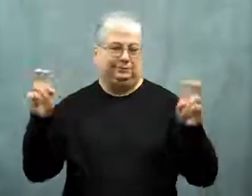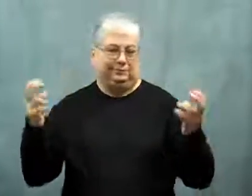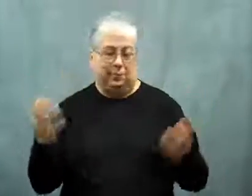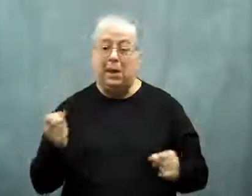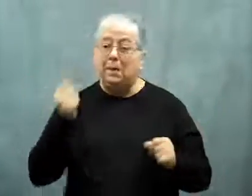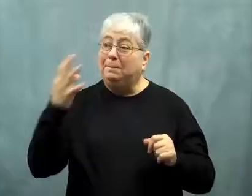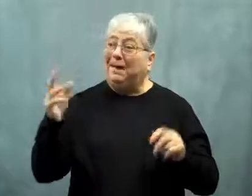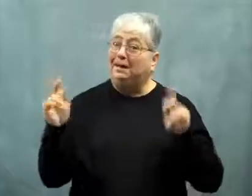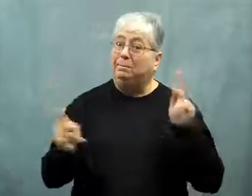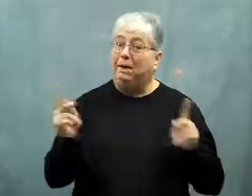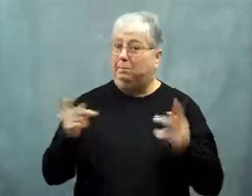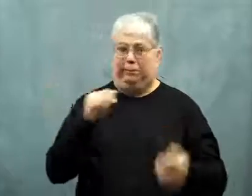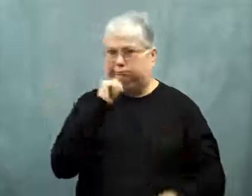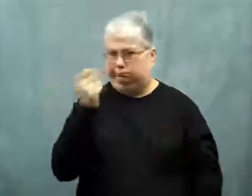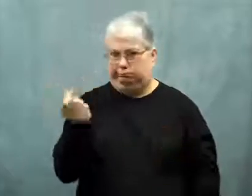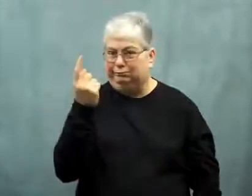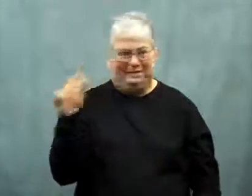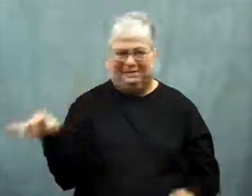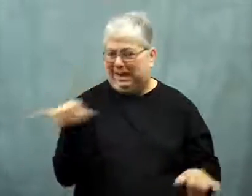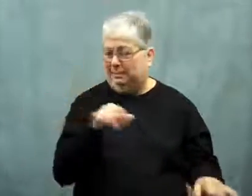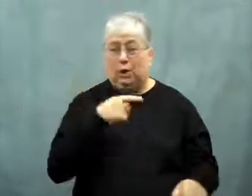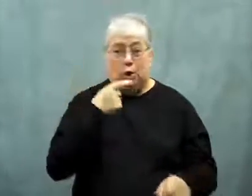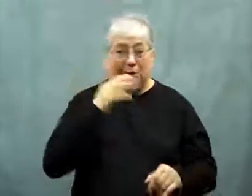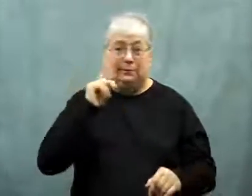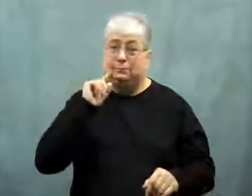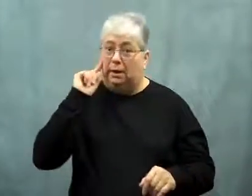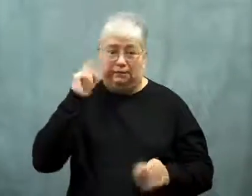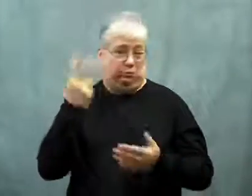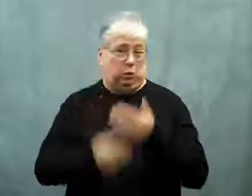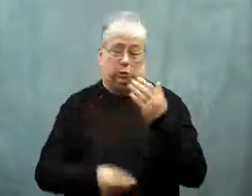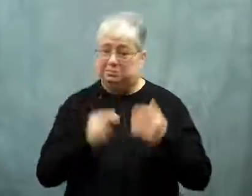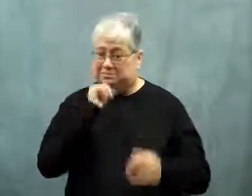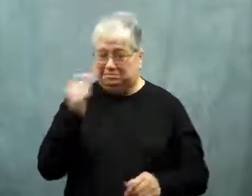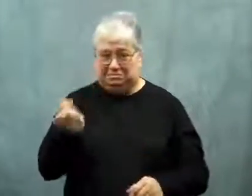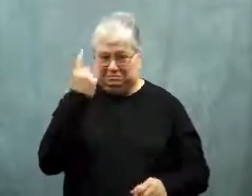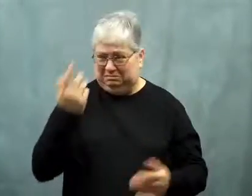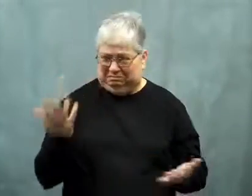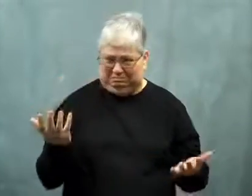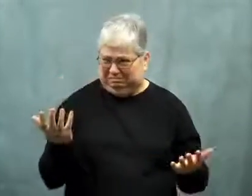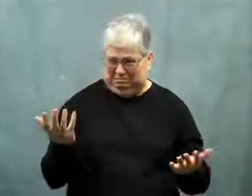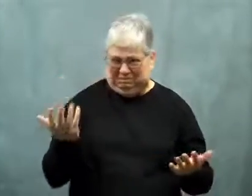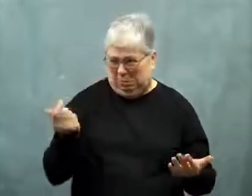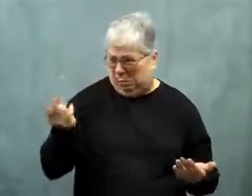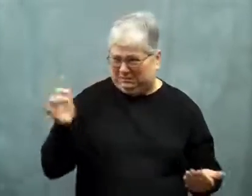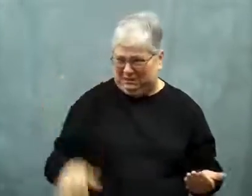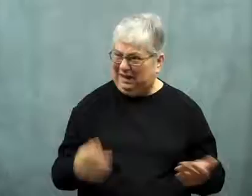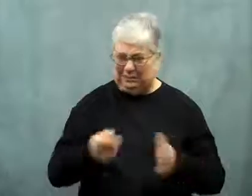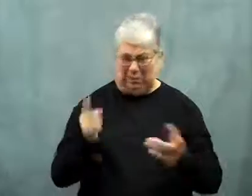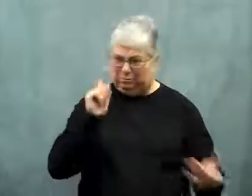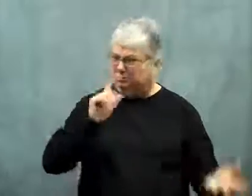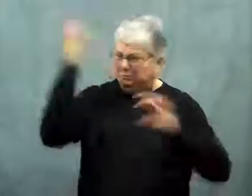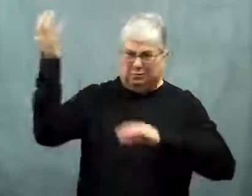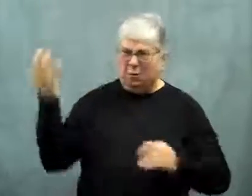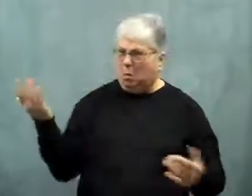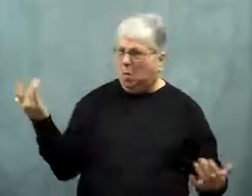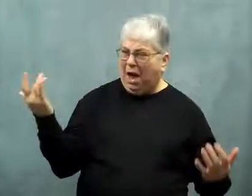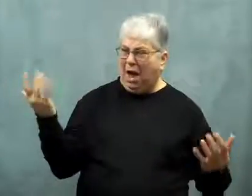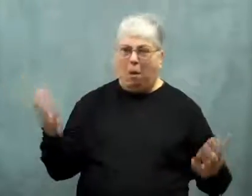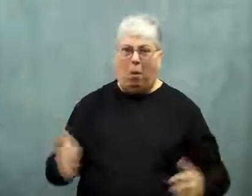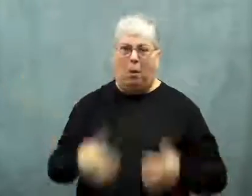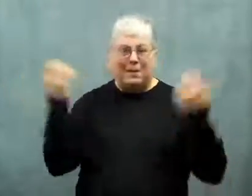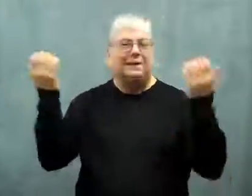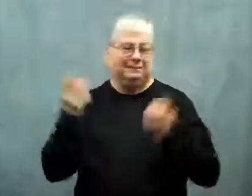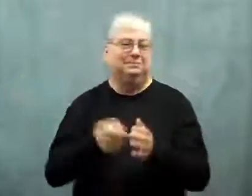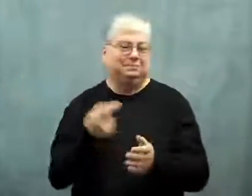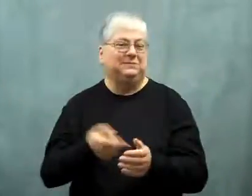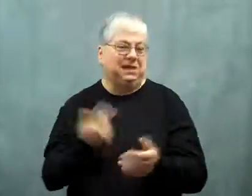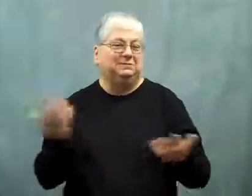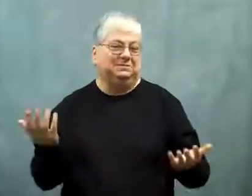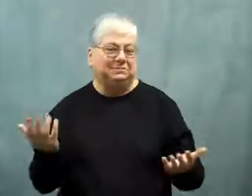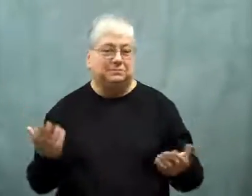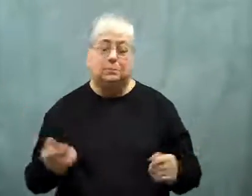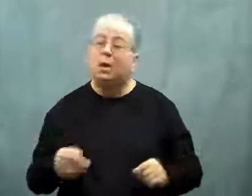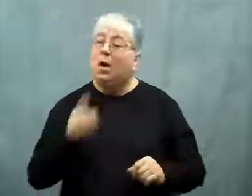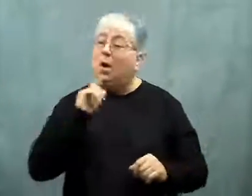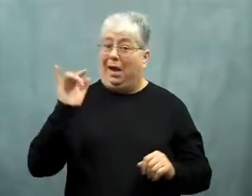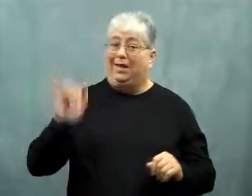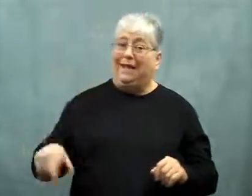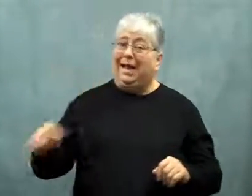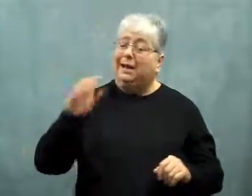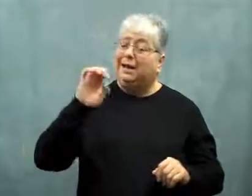Many people, both hearing and Deaf, don't understand this process.